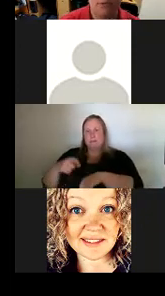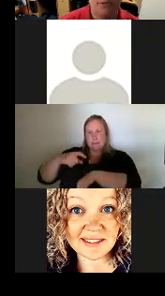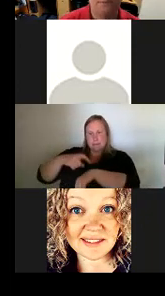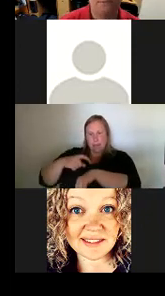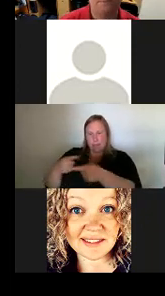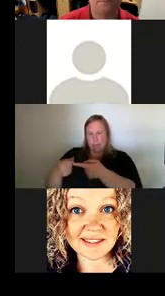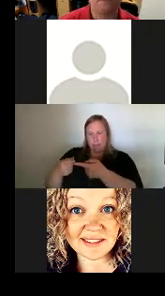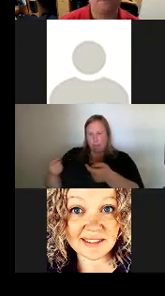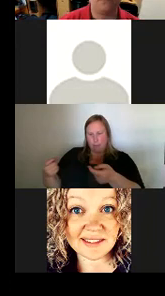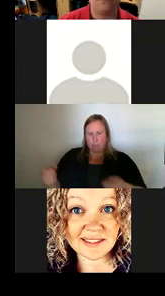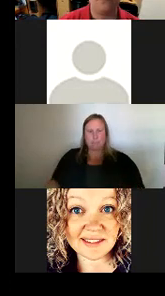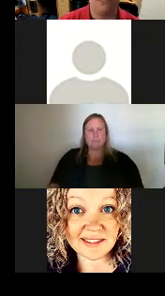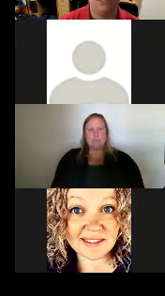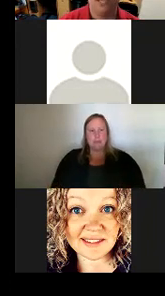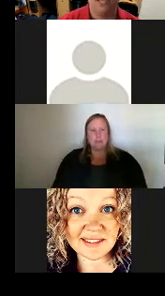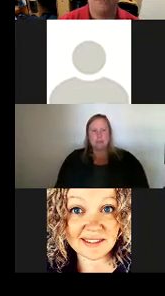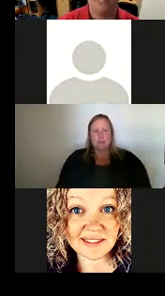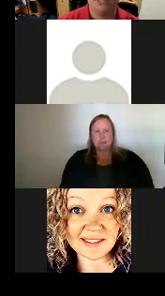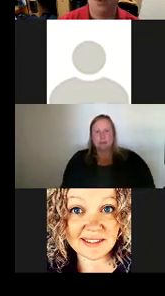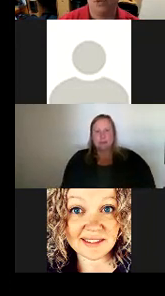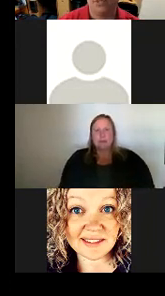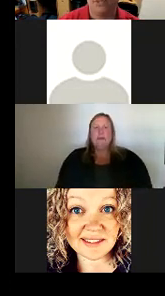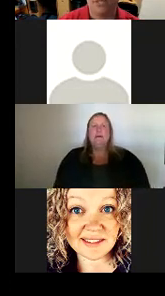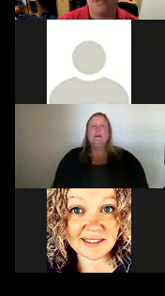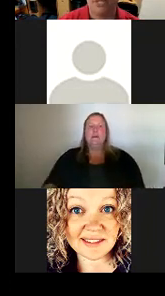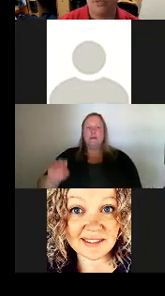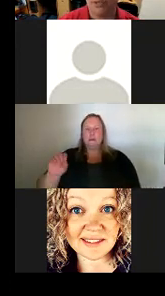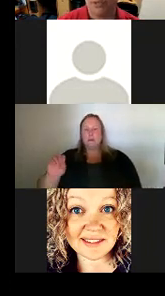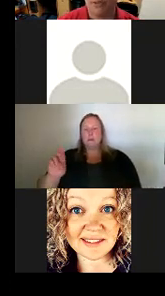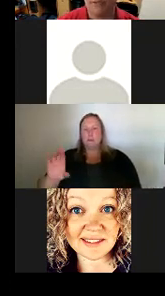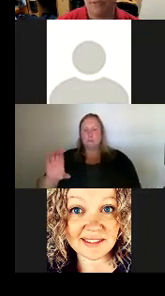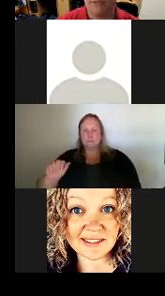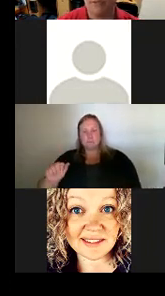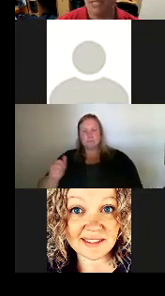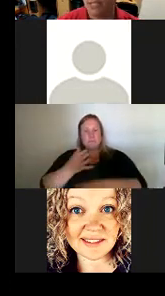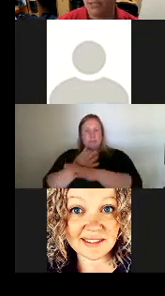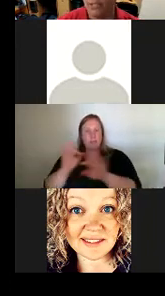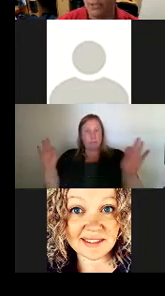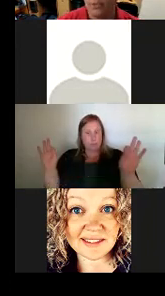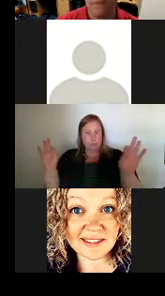SO FORTH. I MENTIONED ORCA, A FREE SCREEN READER FOR LINUX DISTROS.